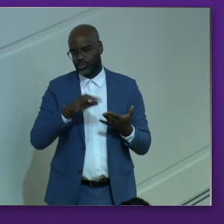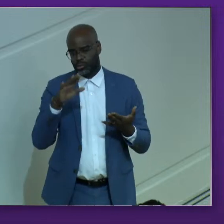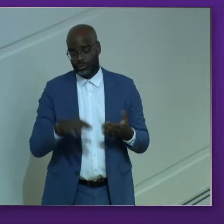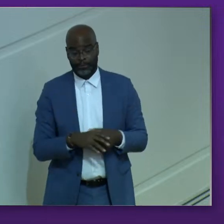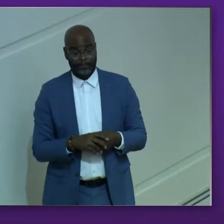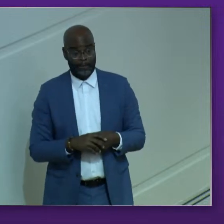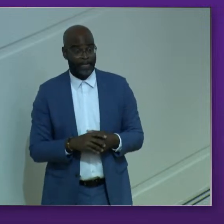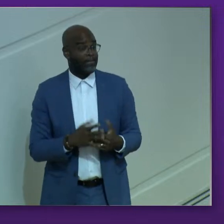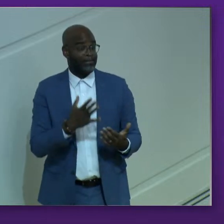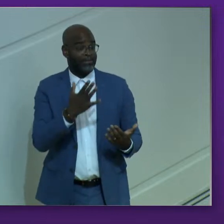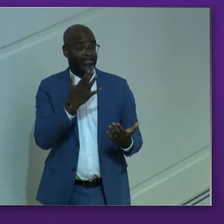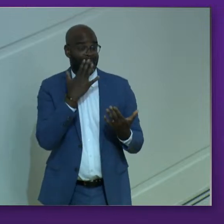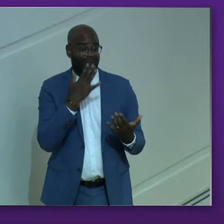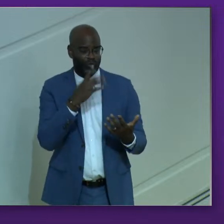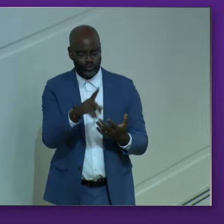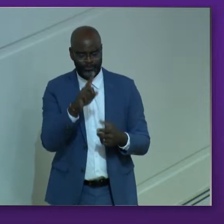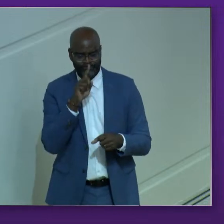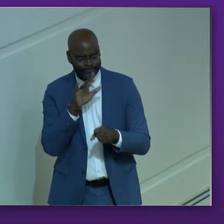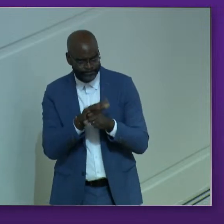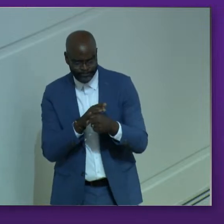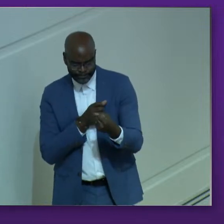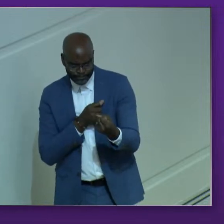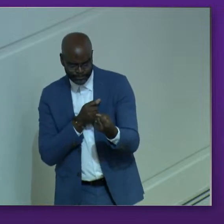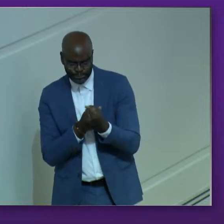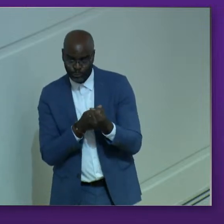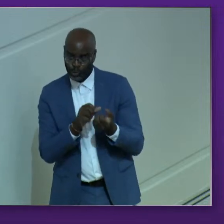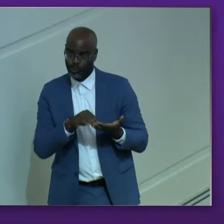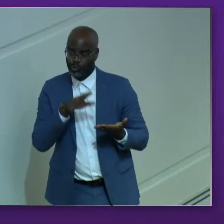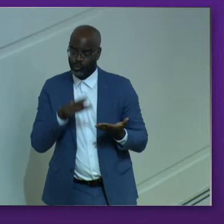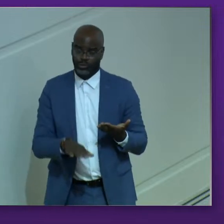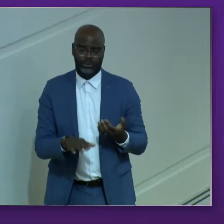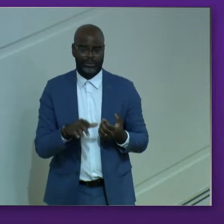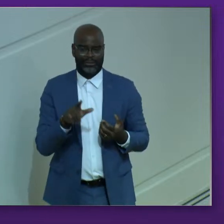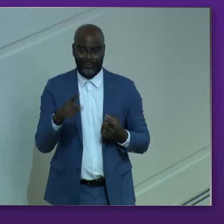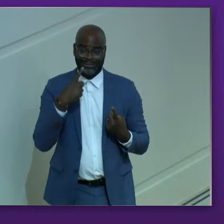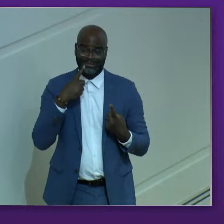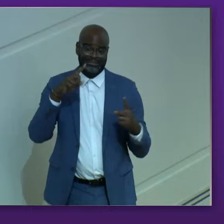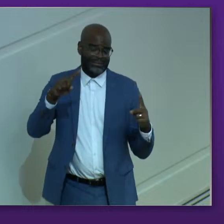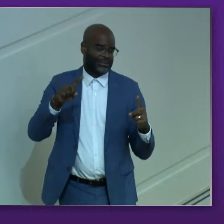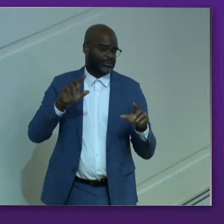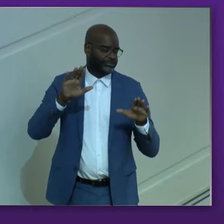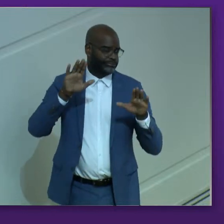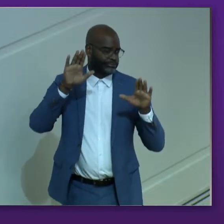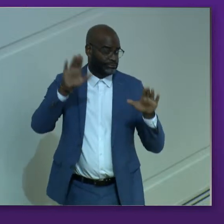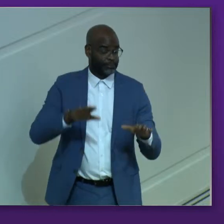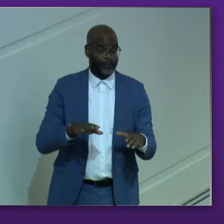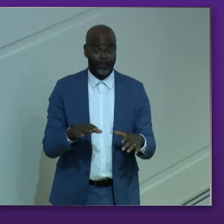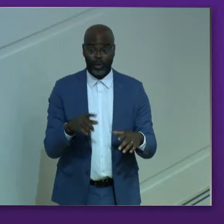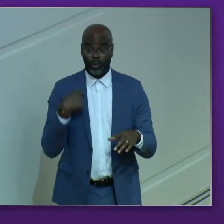COMPLETION SUCCESS FOR ALL MC STUDENTS. THANK YOU FOR YOUR